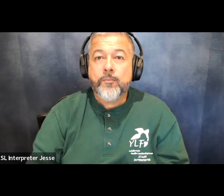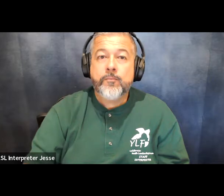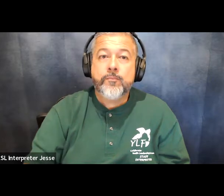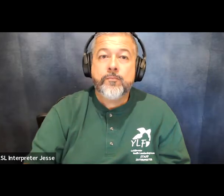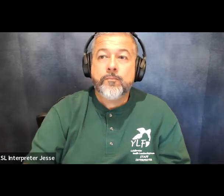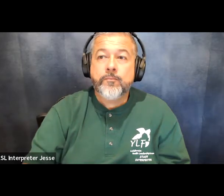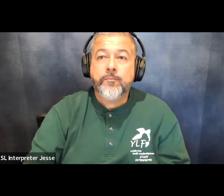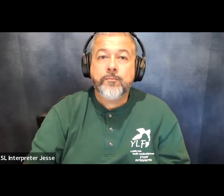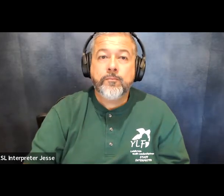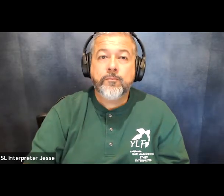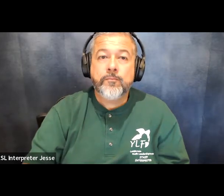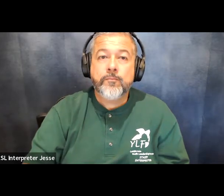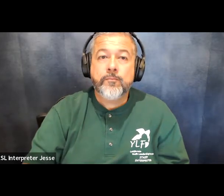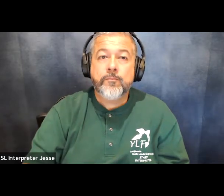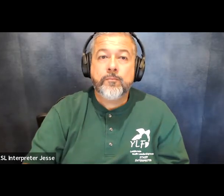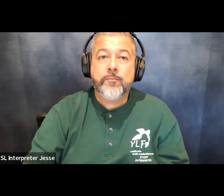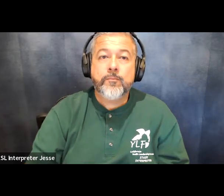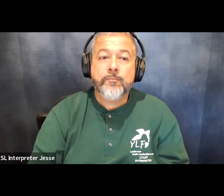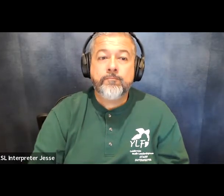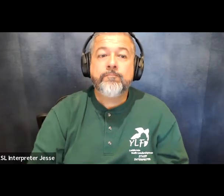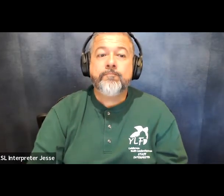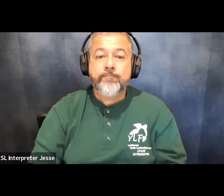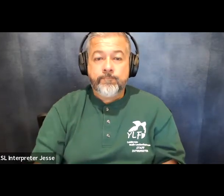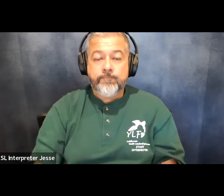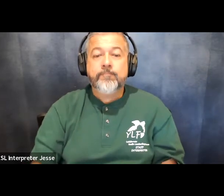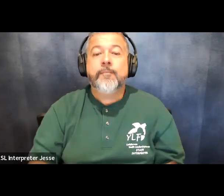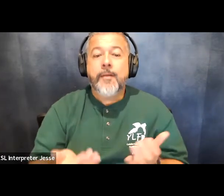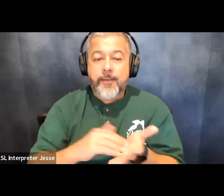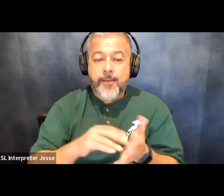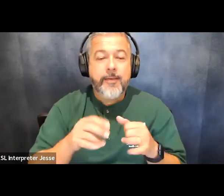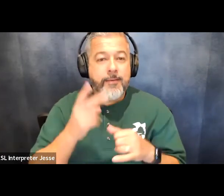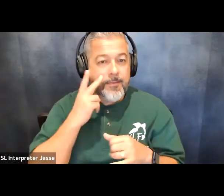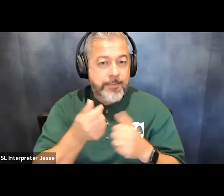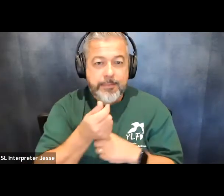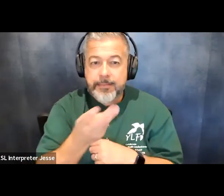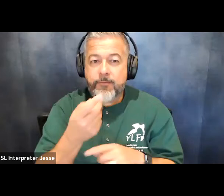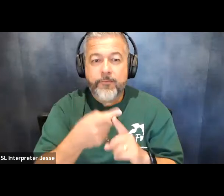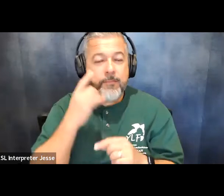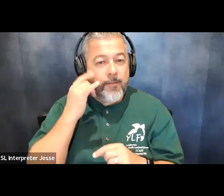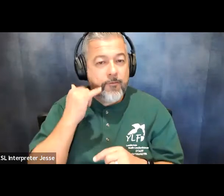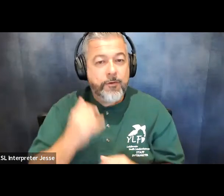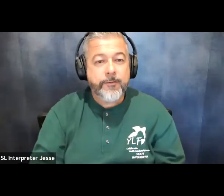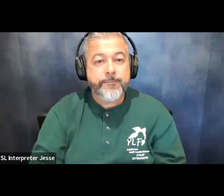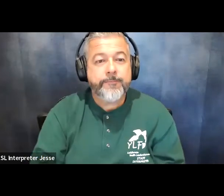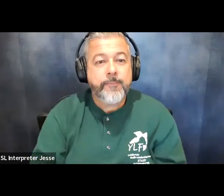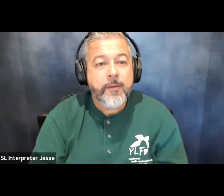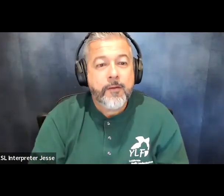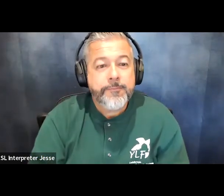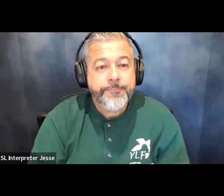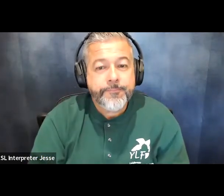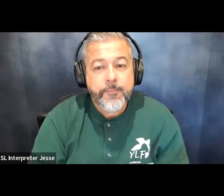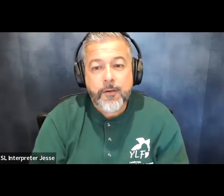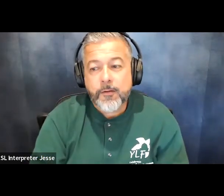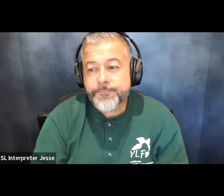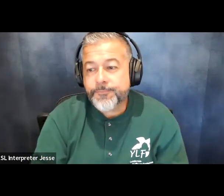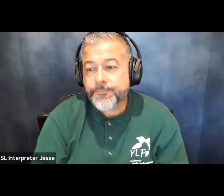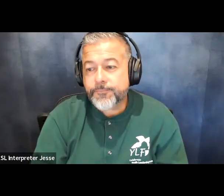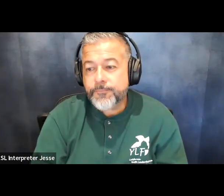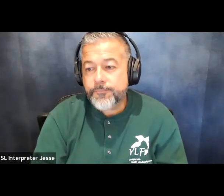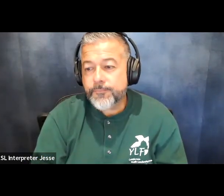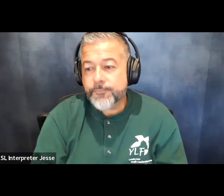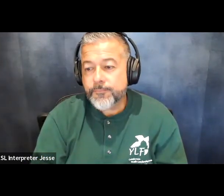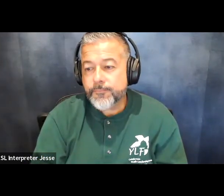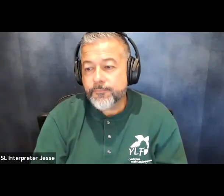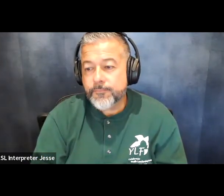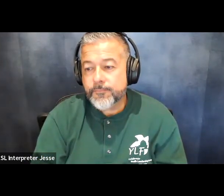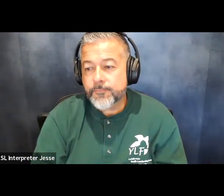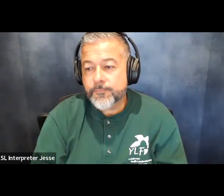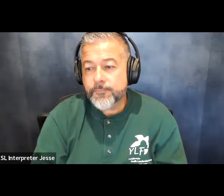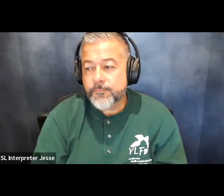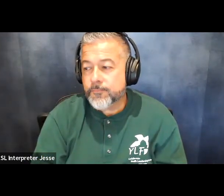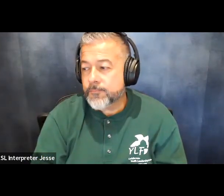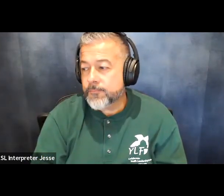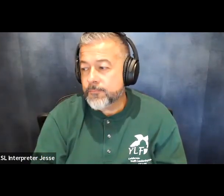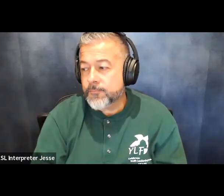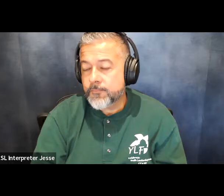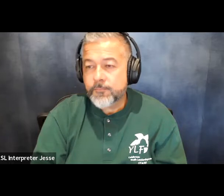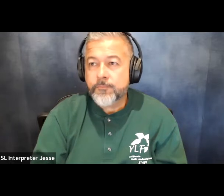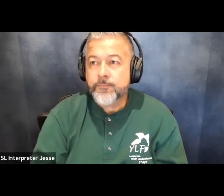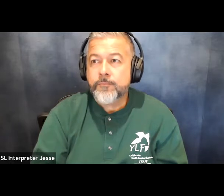all right quite a few from california again i'm not sure let's see south carolina oklahoma